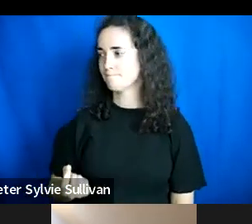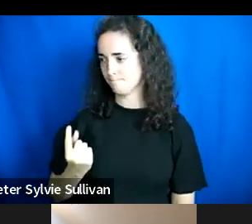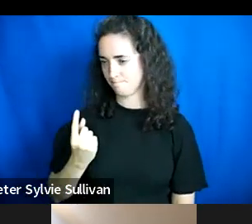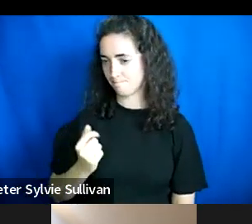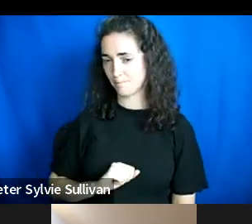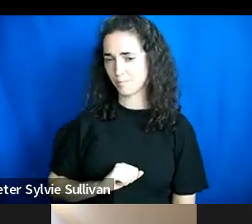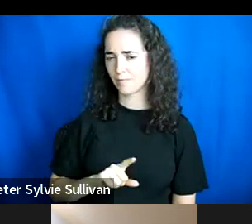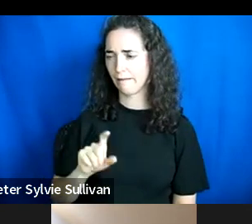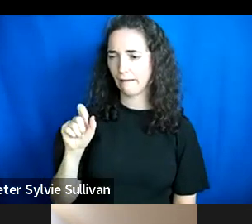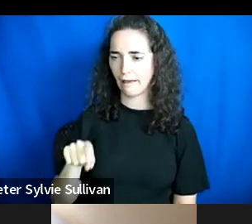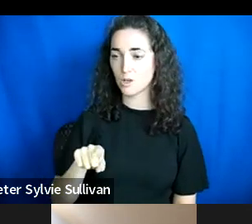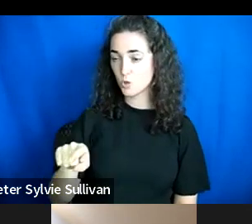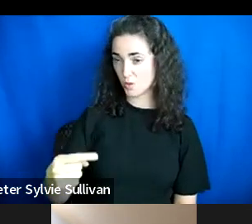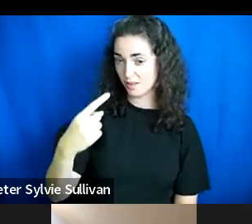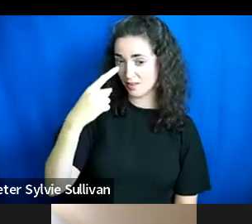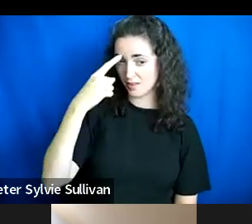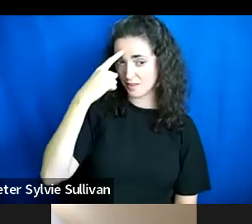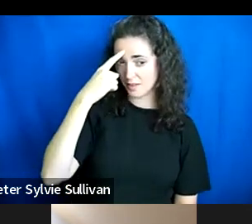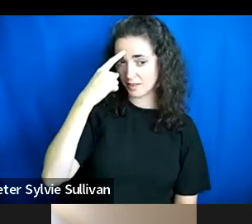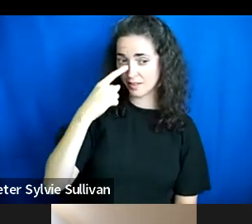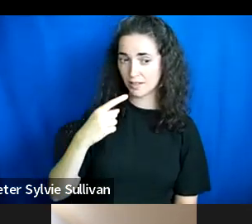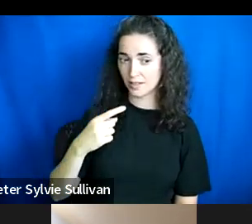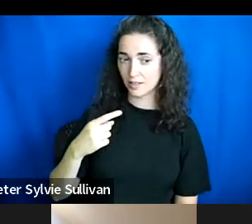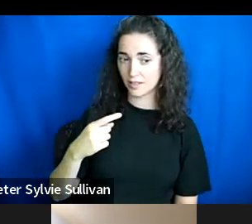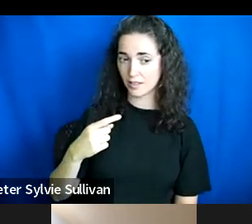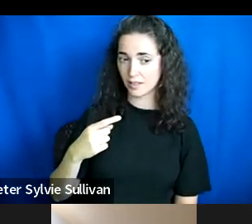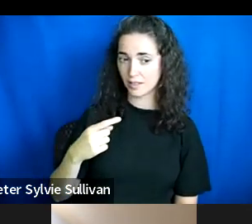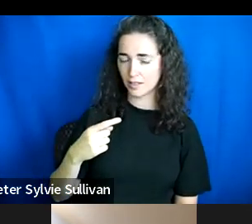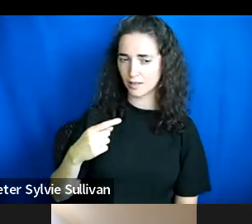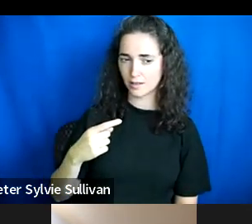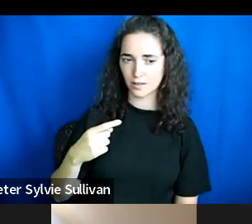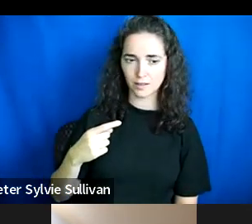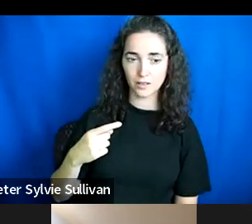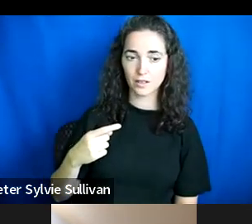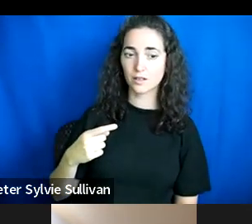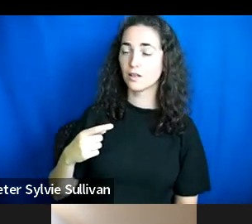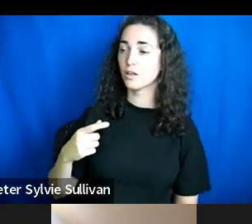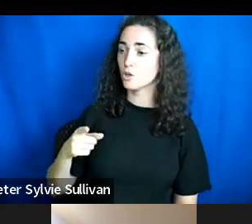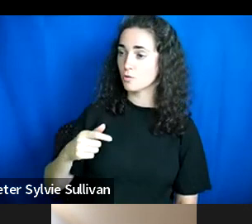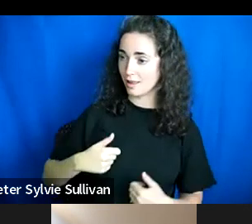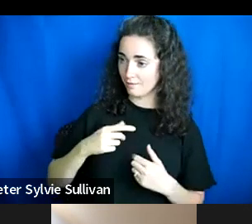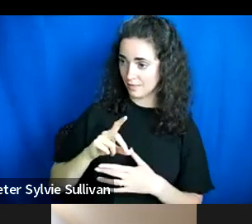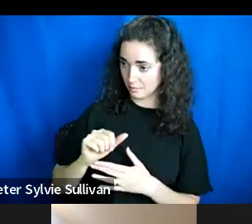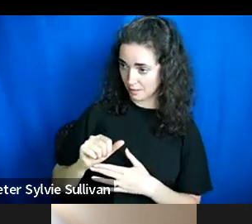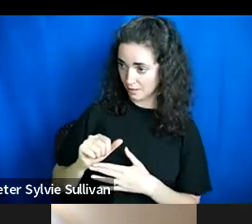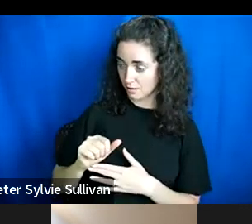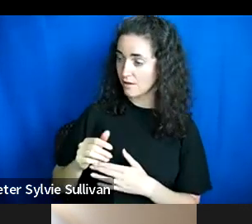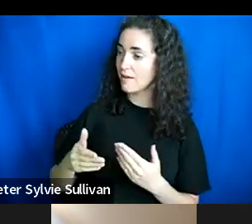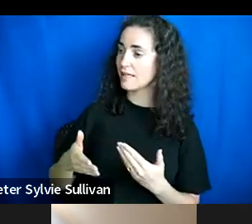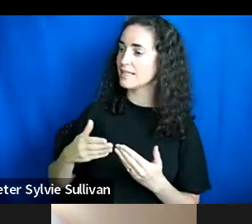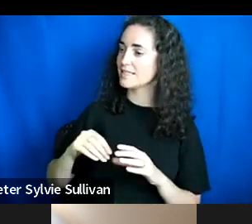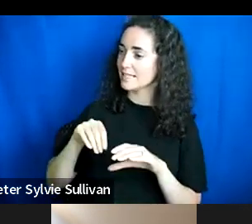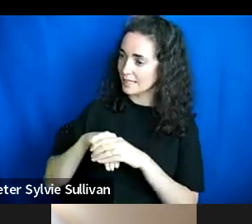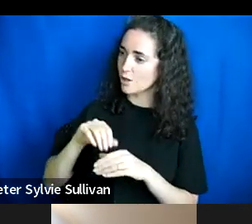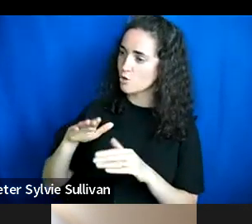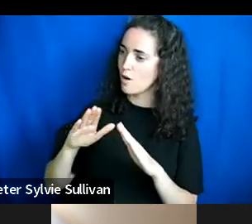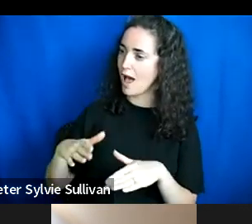Do you find that it's easy it's easier to encel a sense of disability pride in your household, because everyone has disabilities.